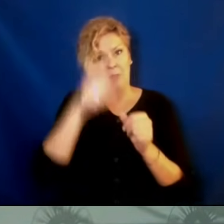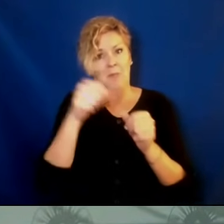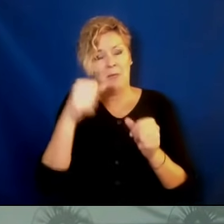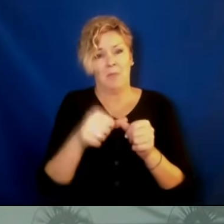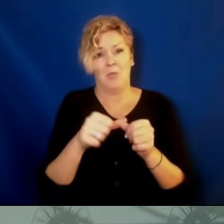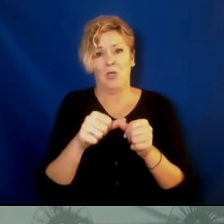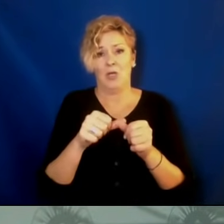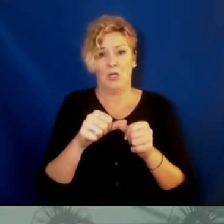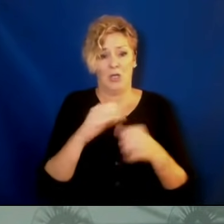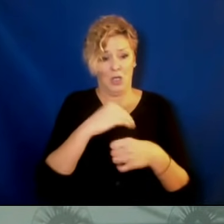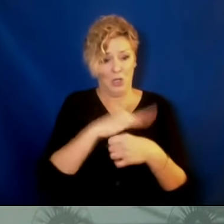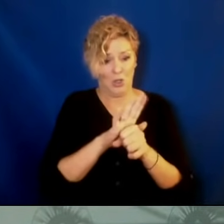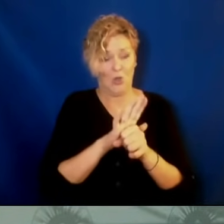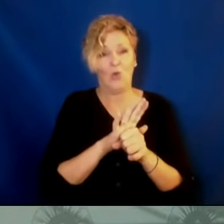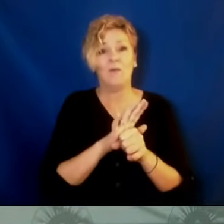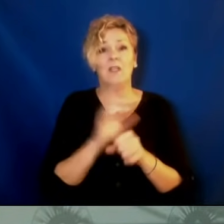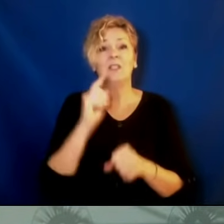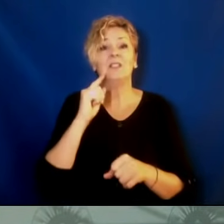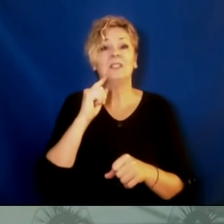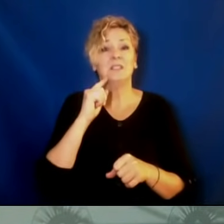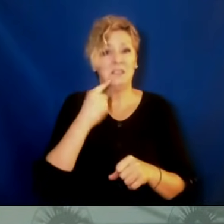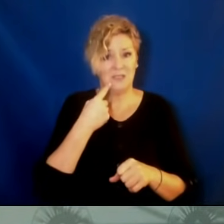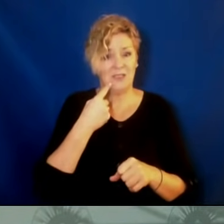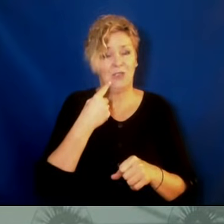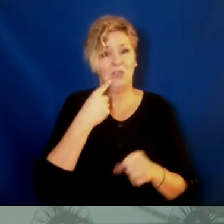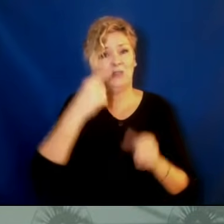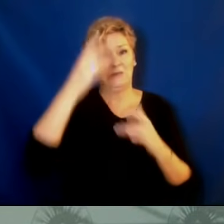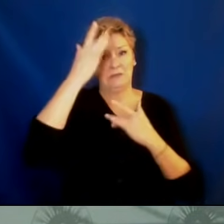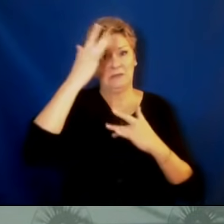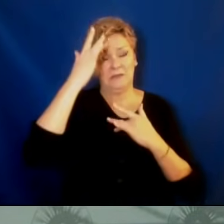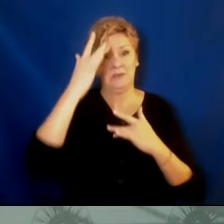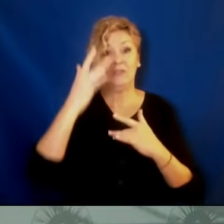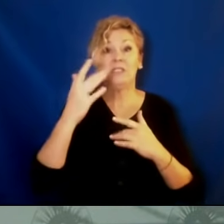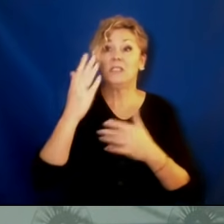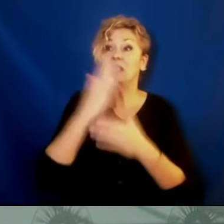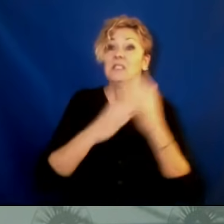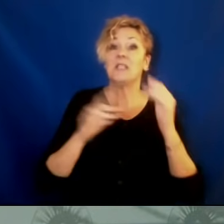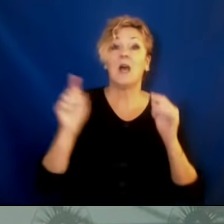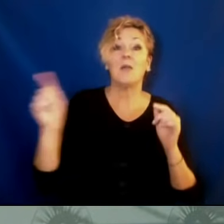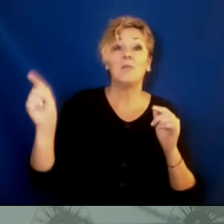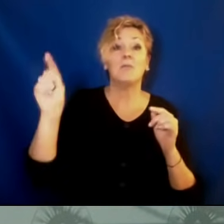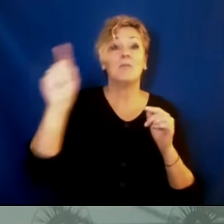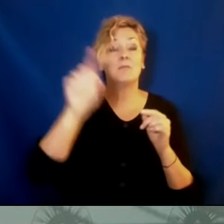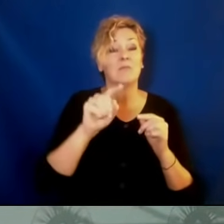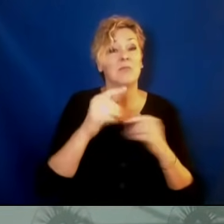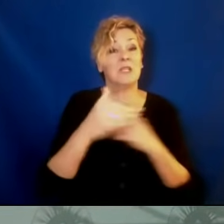Canada and so, I believe the significant efforts and